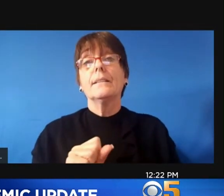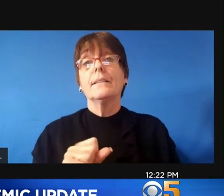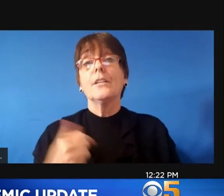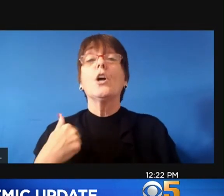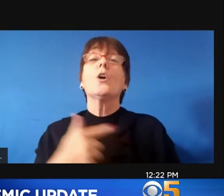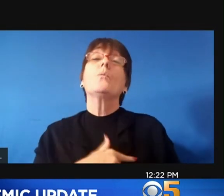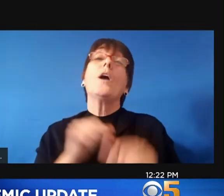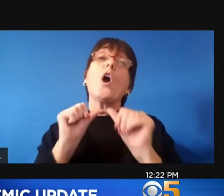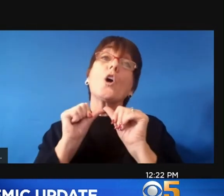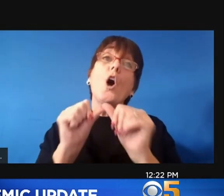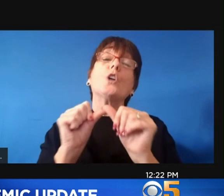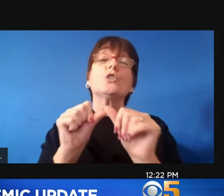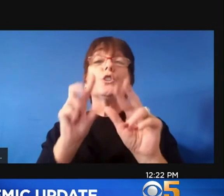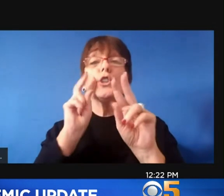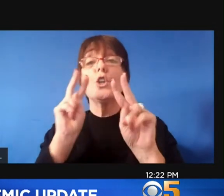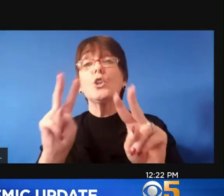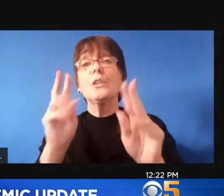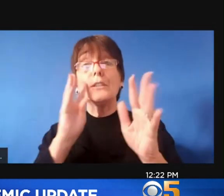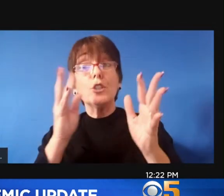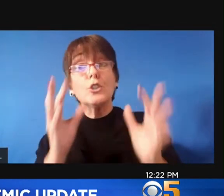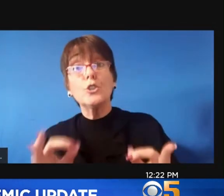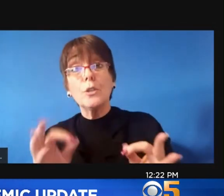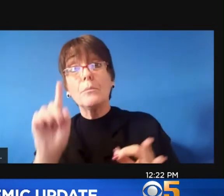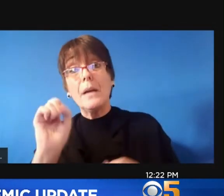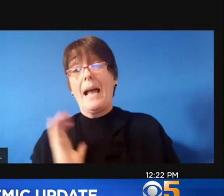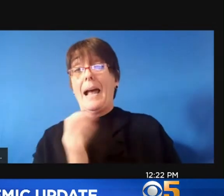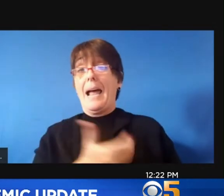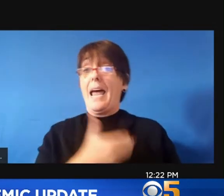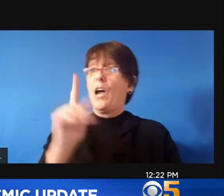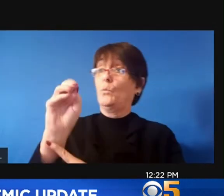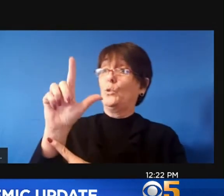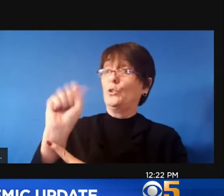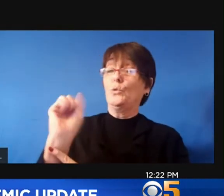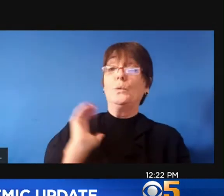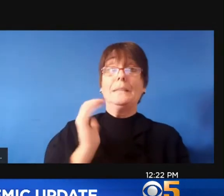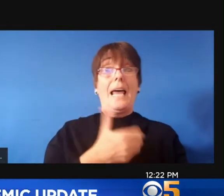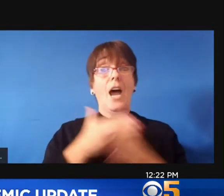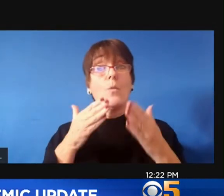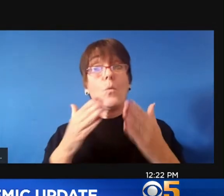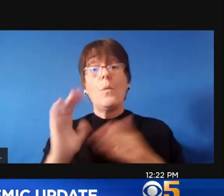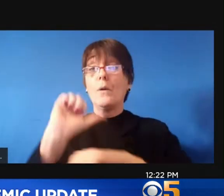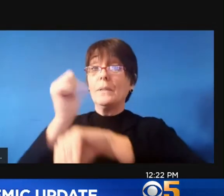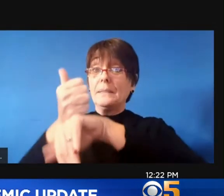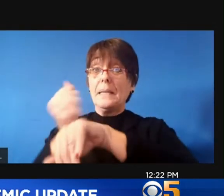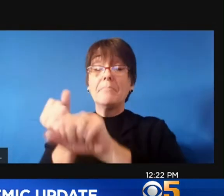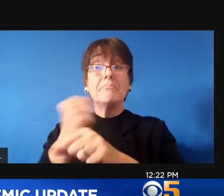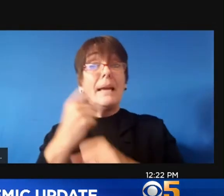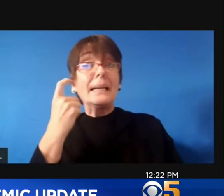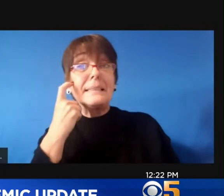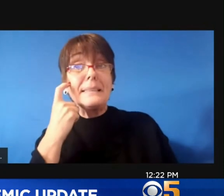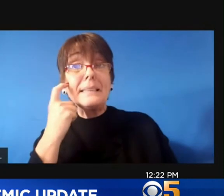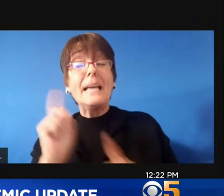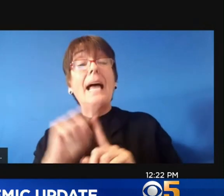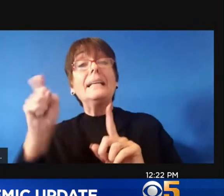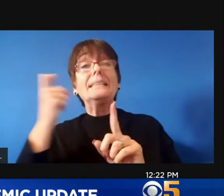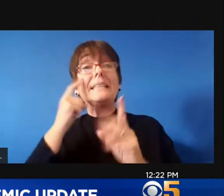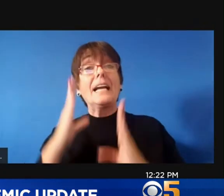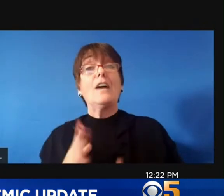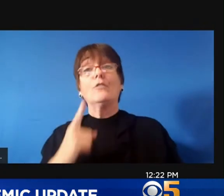TO THE OTHER PART OF YOUR QUESTION, CERTAINLY WE CONSTANTLY LOOK TO DETERMINE